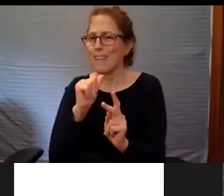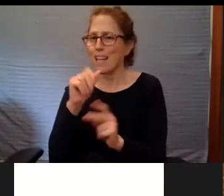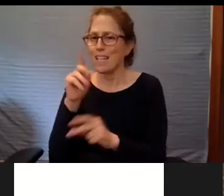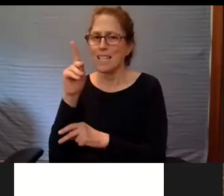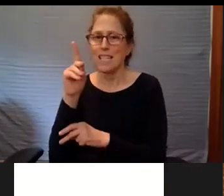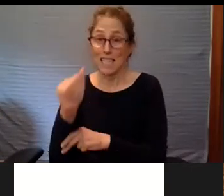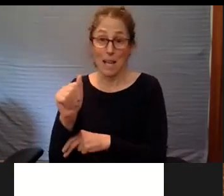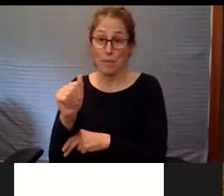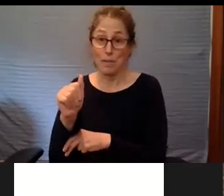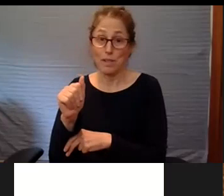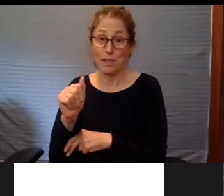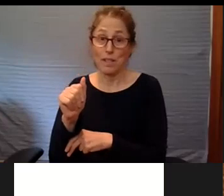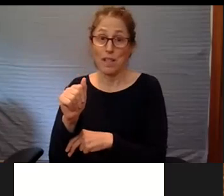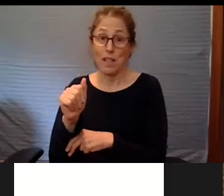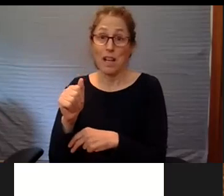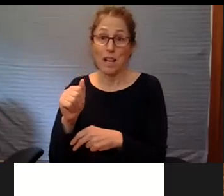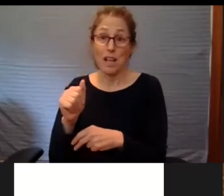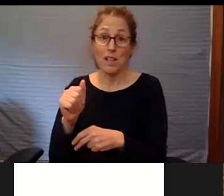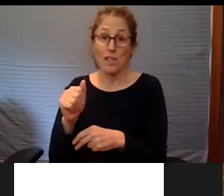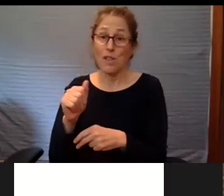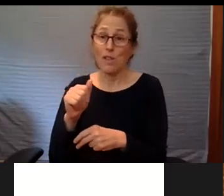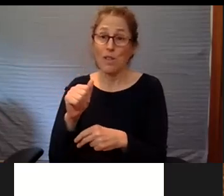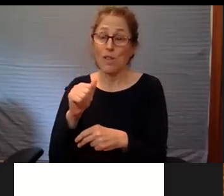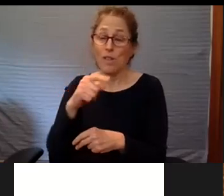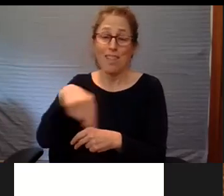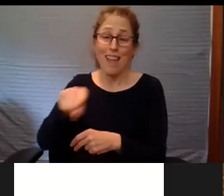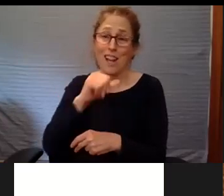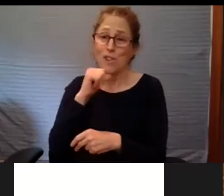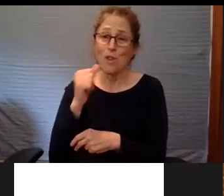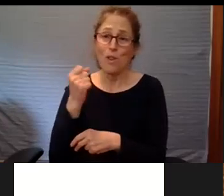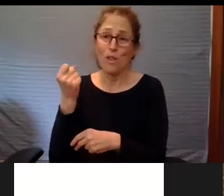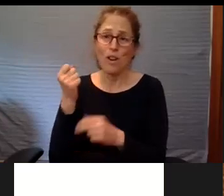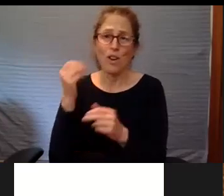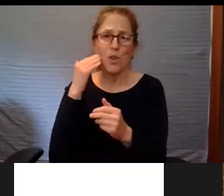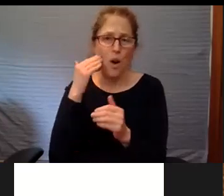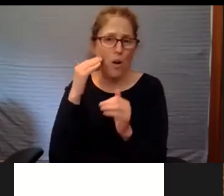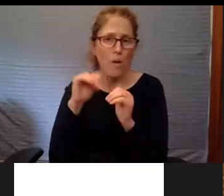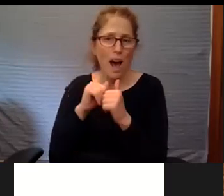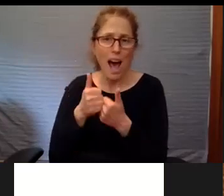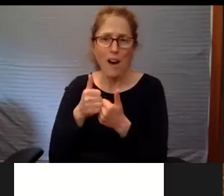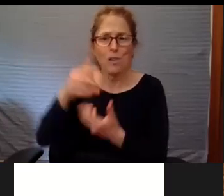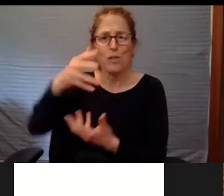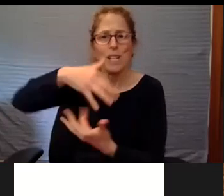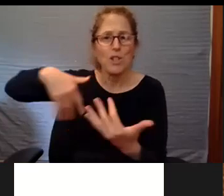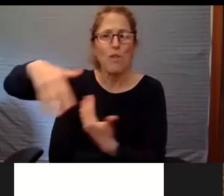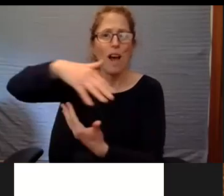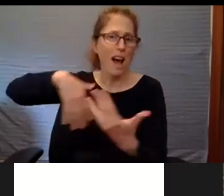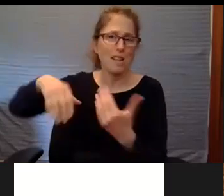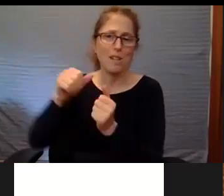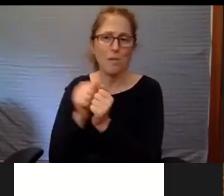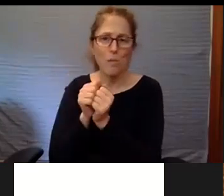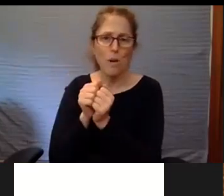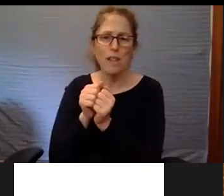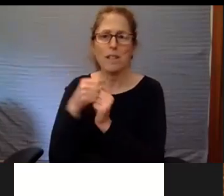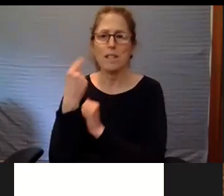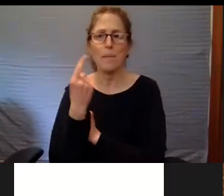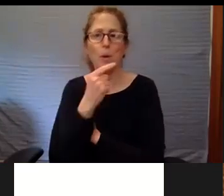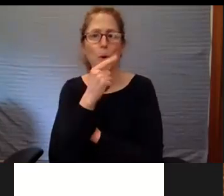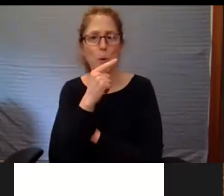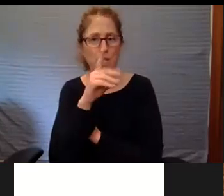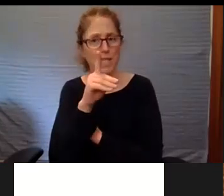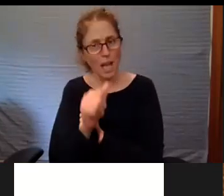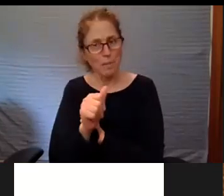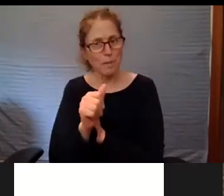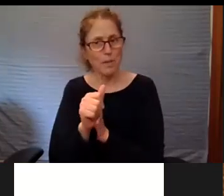and are healthy do not know how to interact with someone who is disabled or chronically